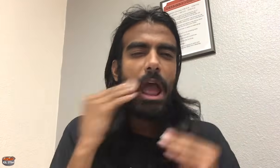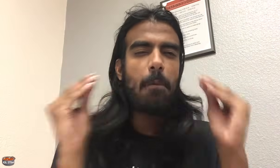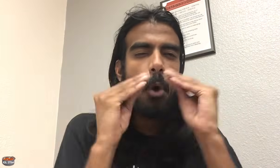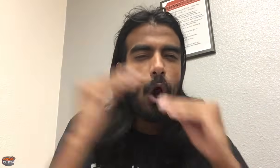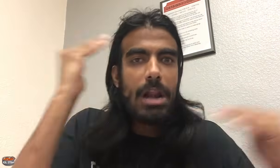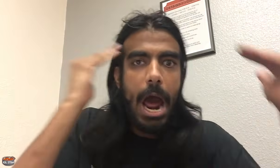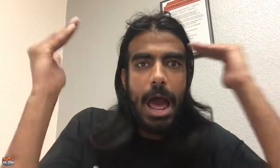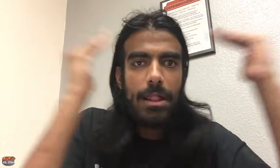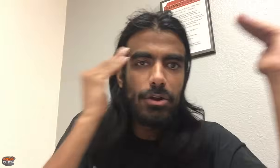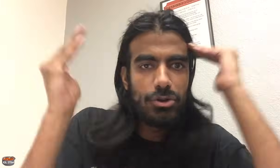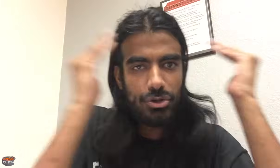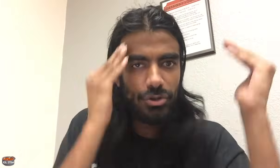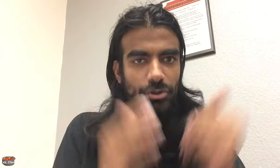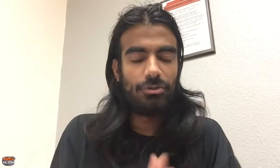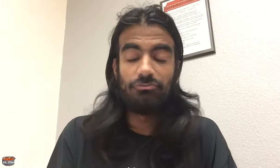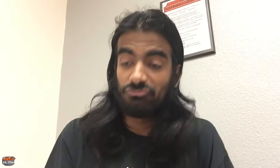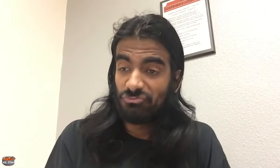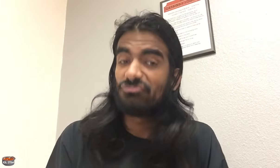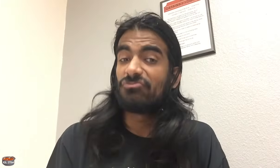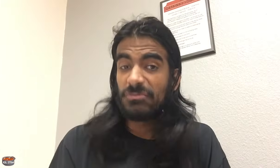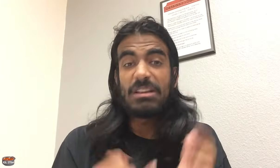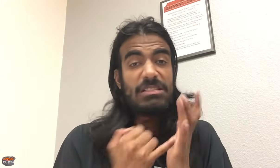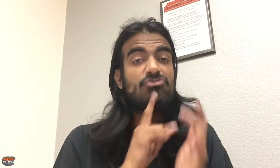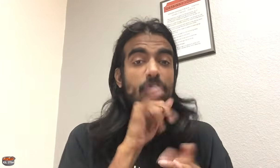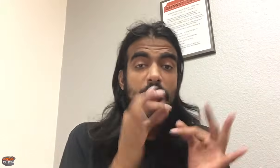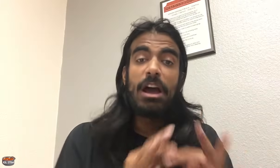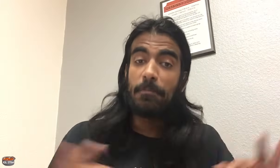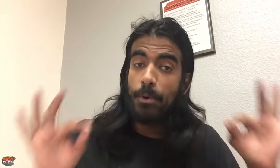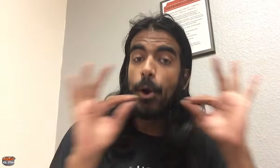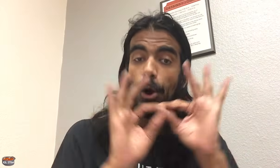Just allow us to have more experience and gain more knowledge.